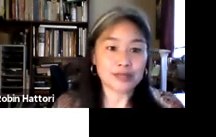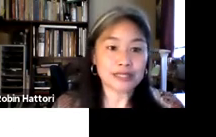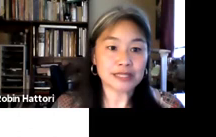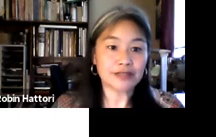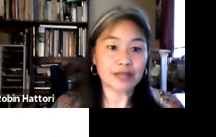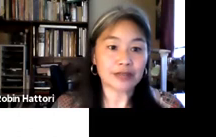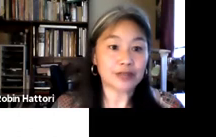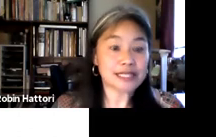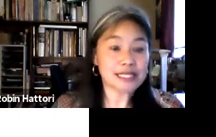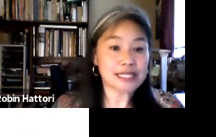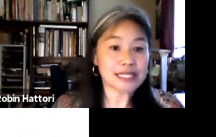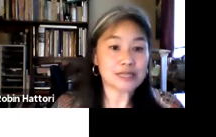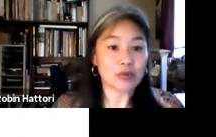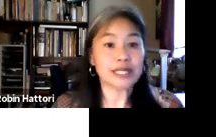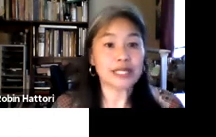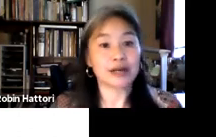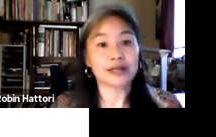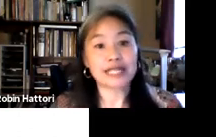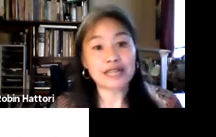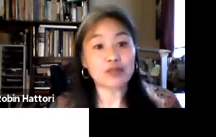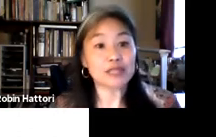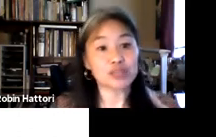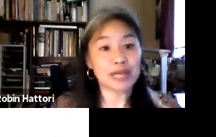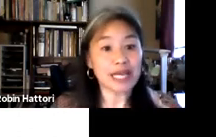than what they could carry, and arrive at these assembly